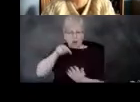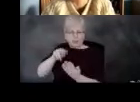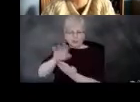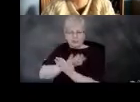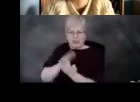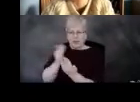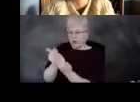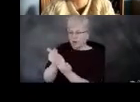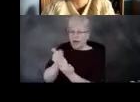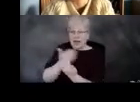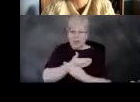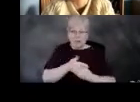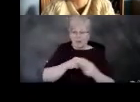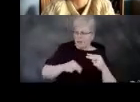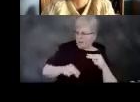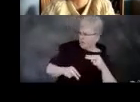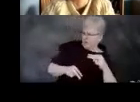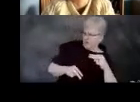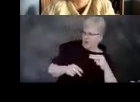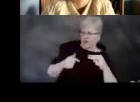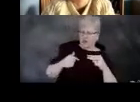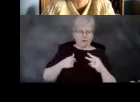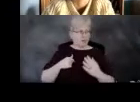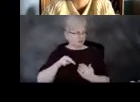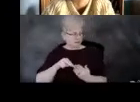Text reads me looking at the F my kid got for the math homework I solved.